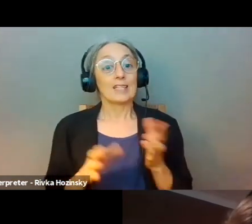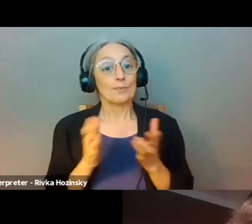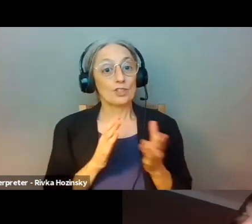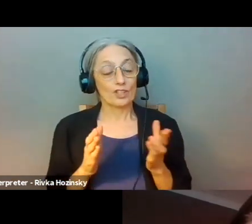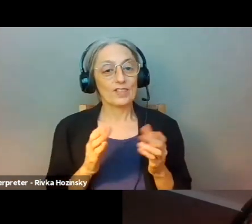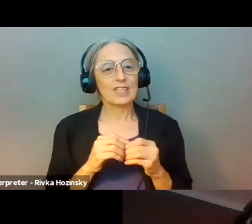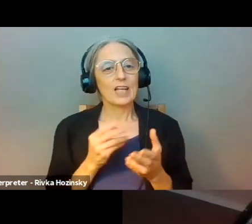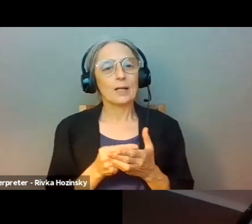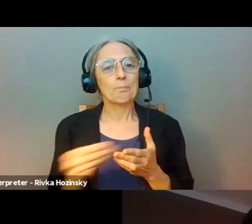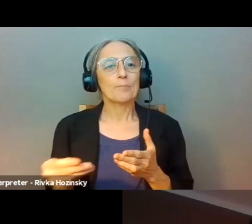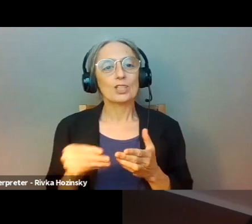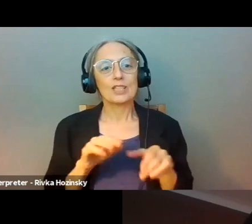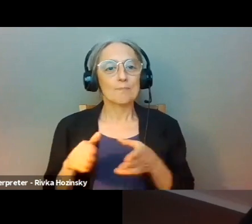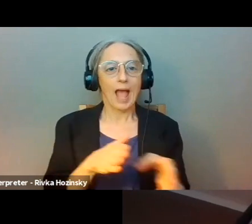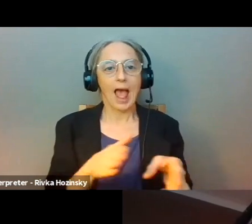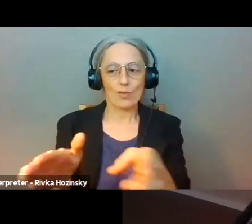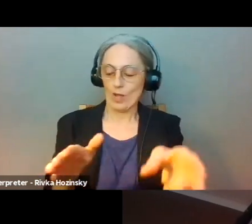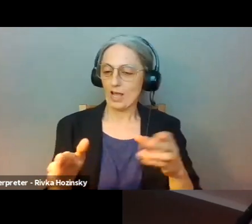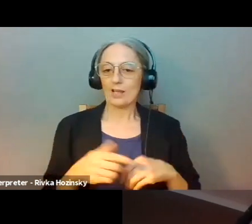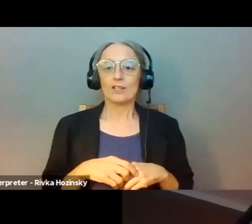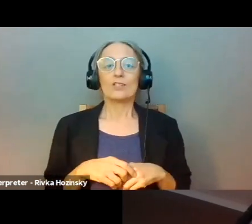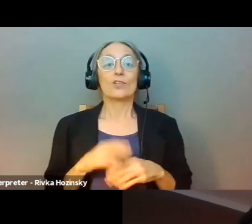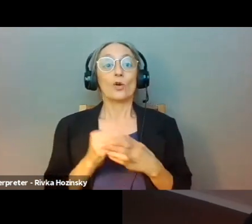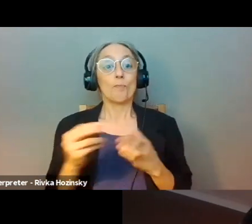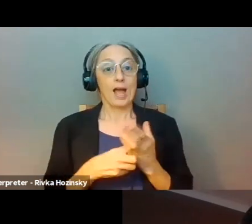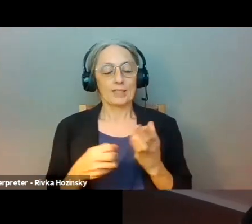So when you're buying a ticket, there's a pre selected menu of items